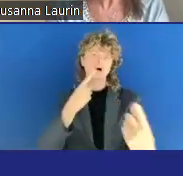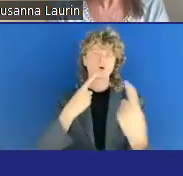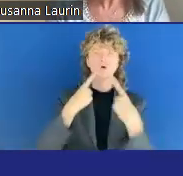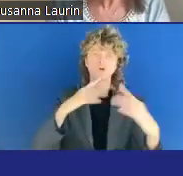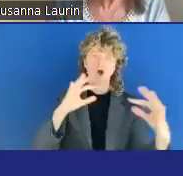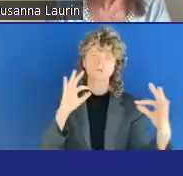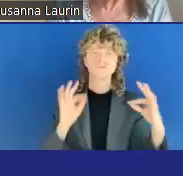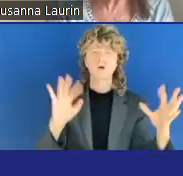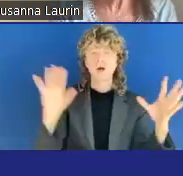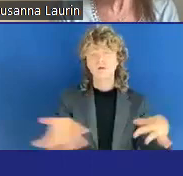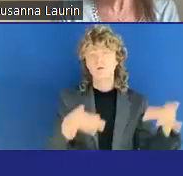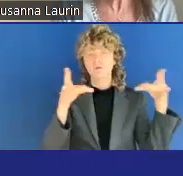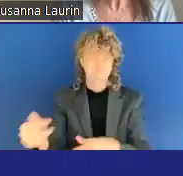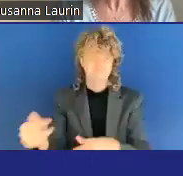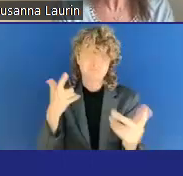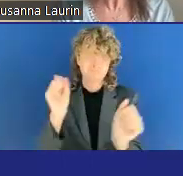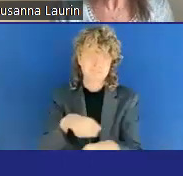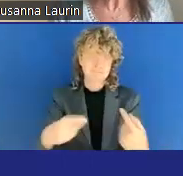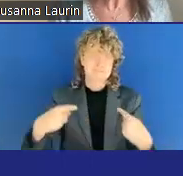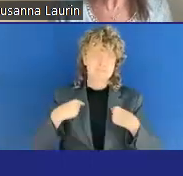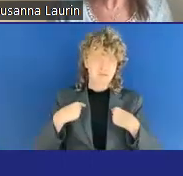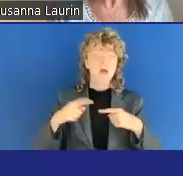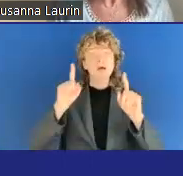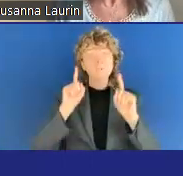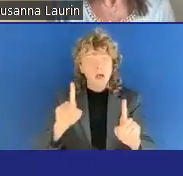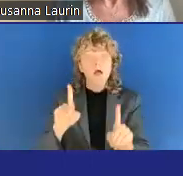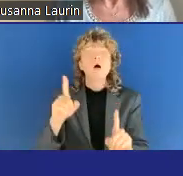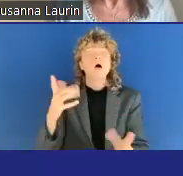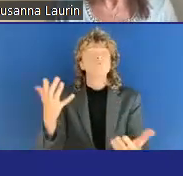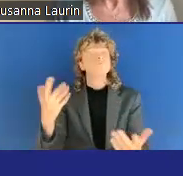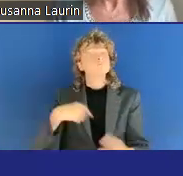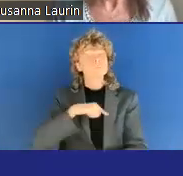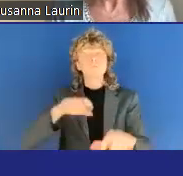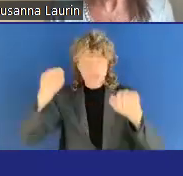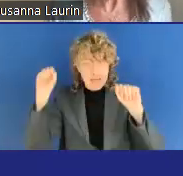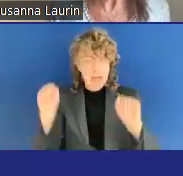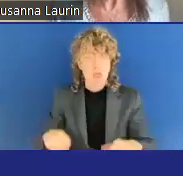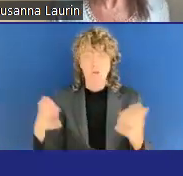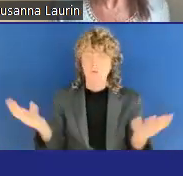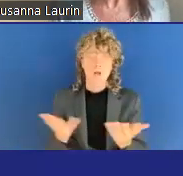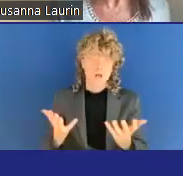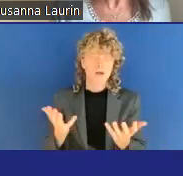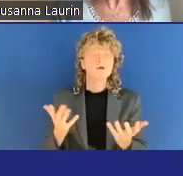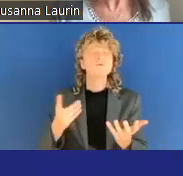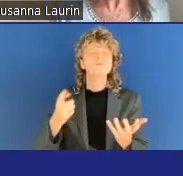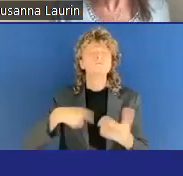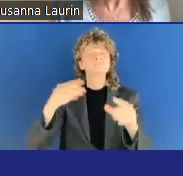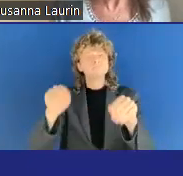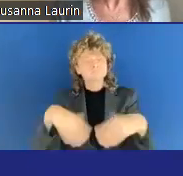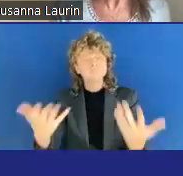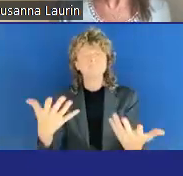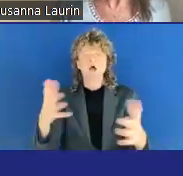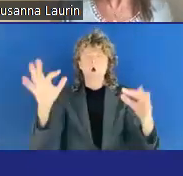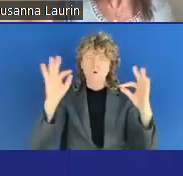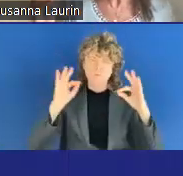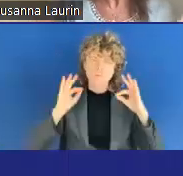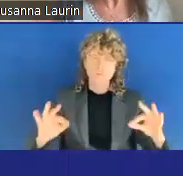but what we can do is provide a fantastic community of experts and really kind of a stick